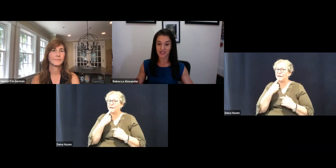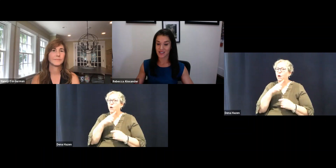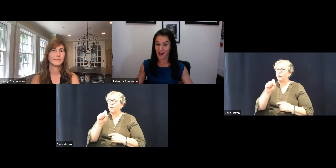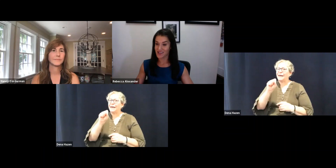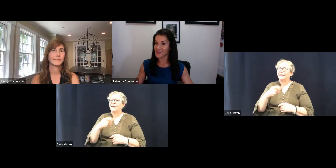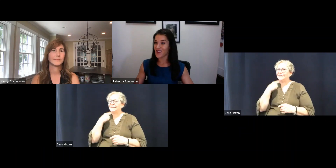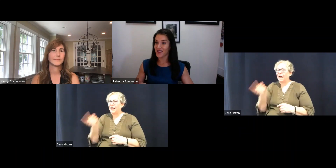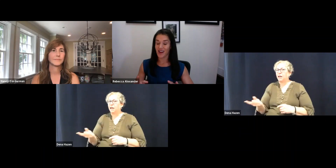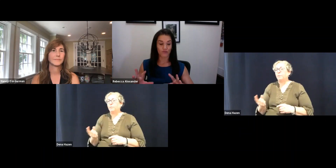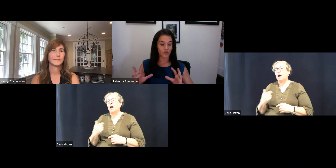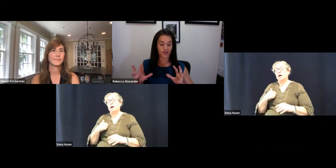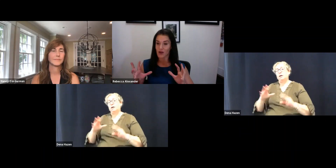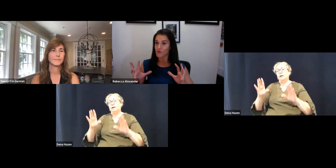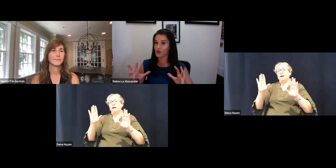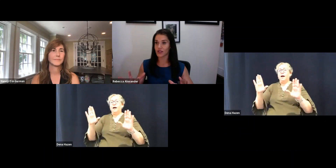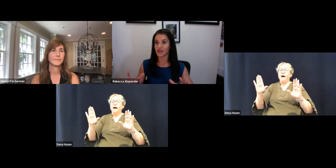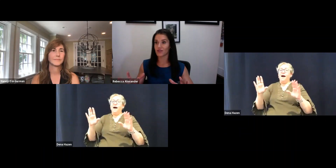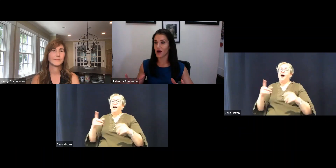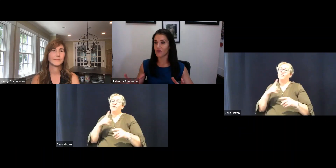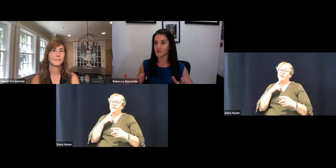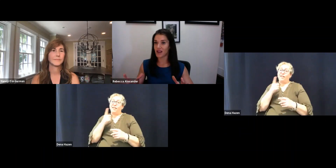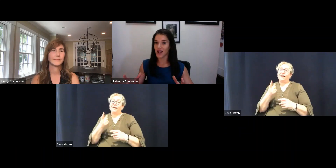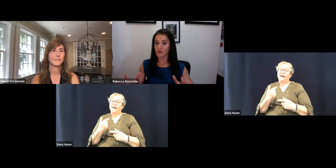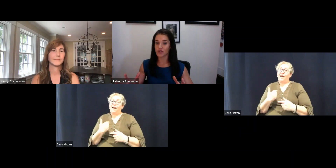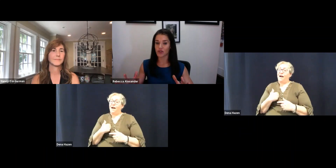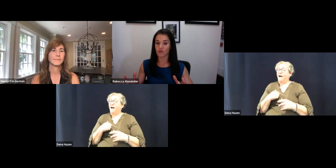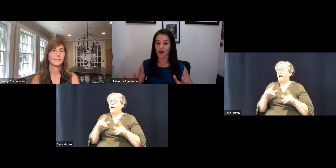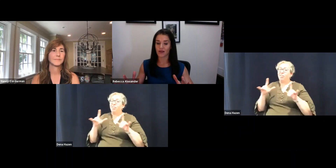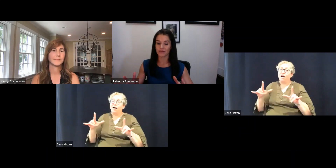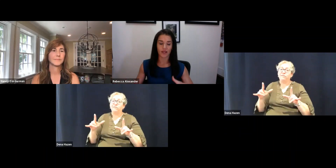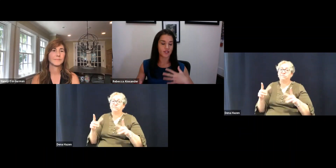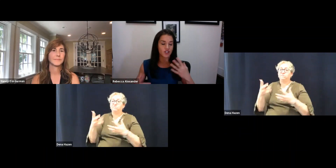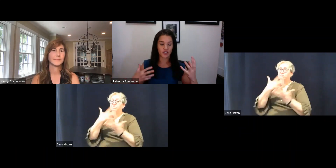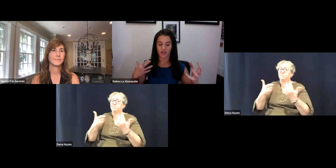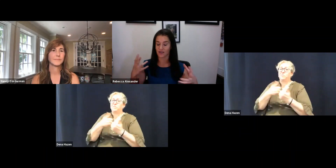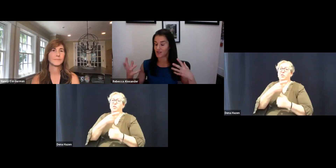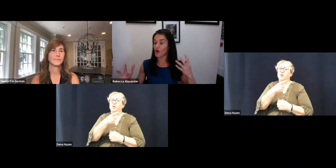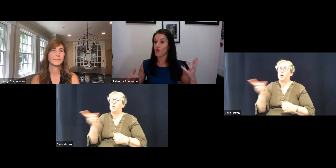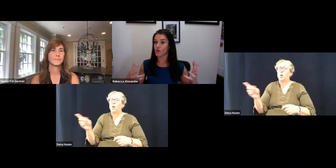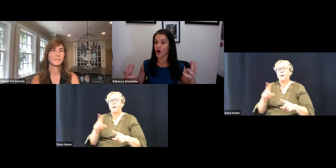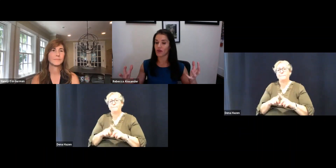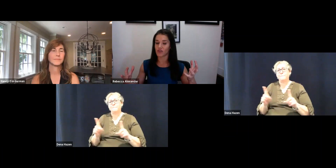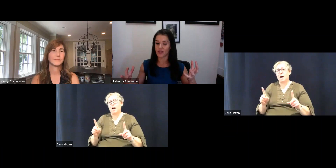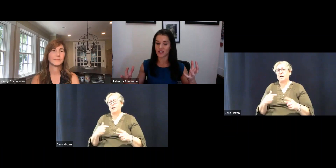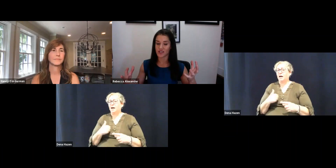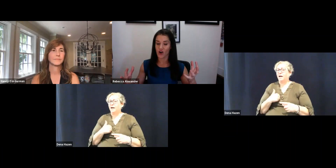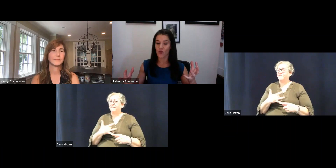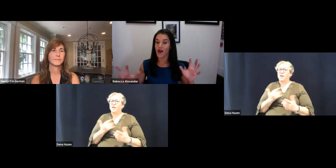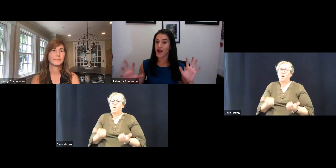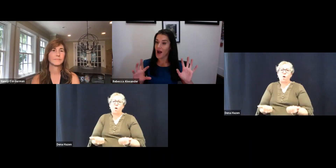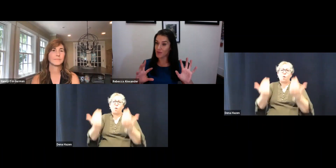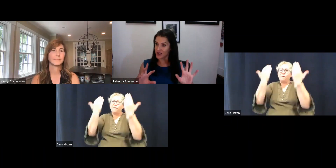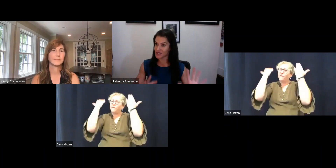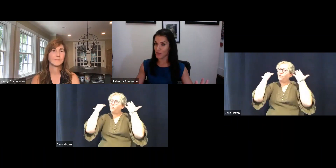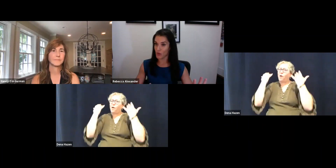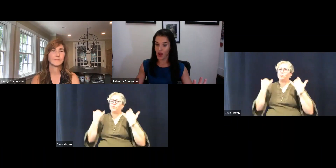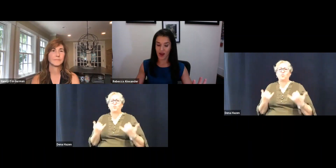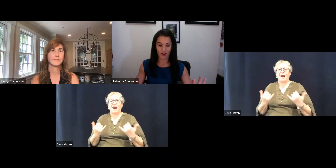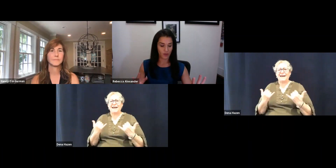listen guys, I really have loved spending time with you, but it's just overwhelming for me. So I'm going to step away or I'm going